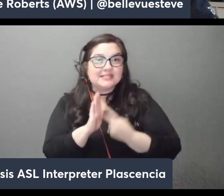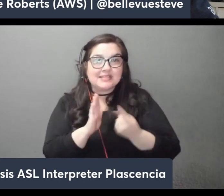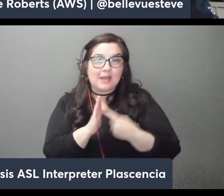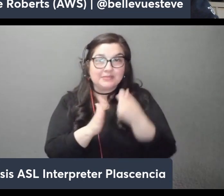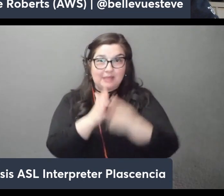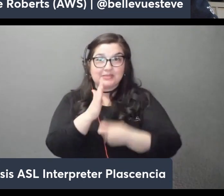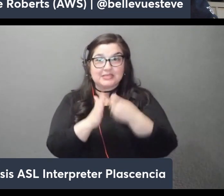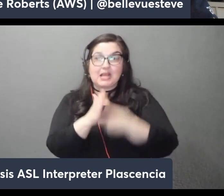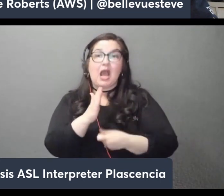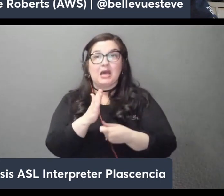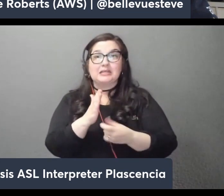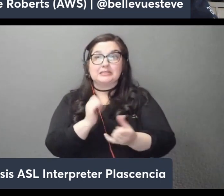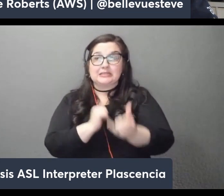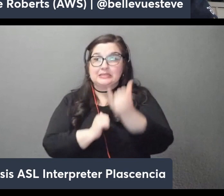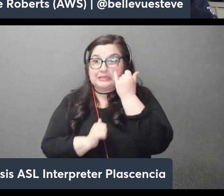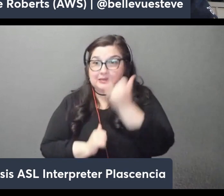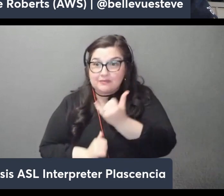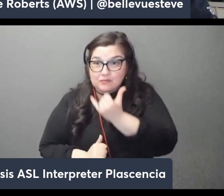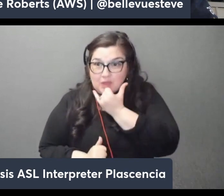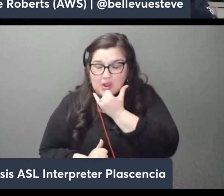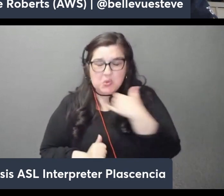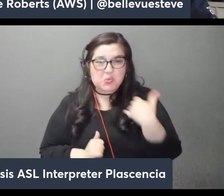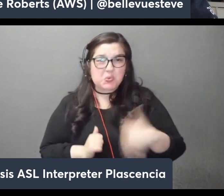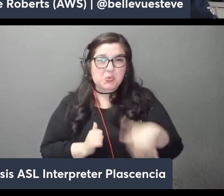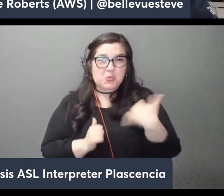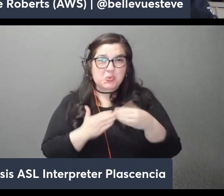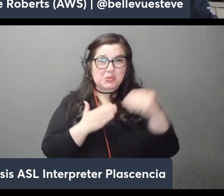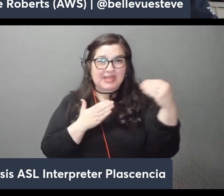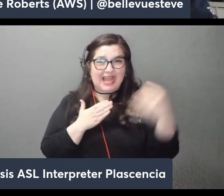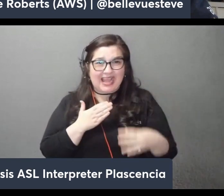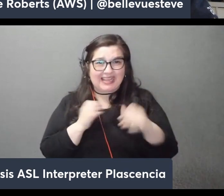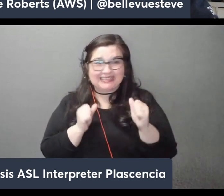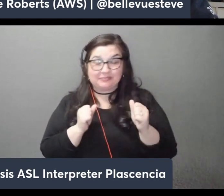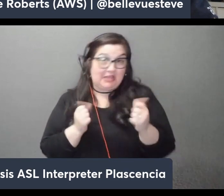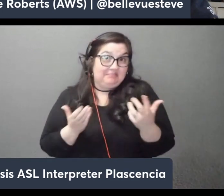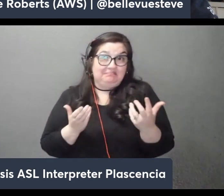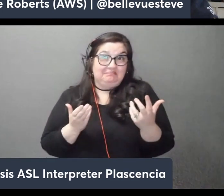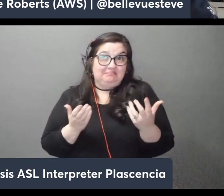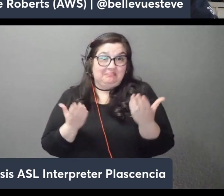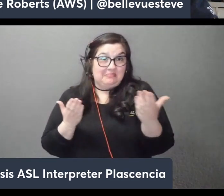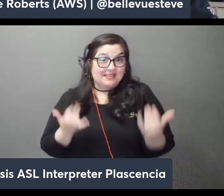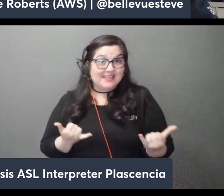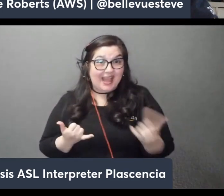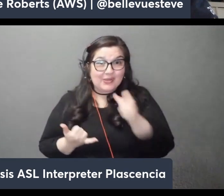can be pretty high, and you just don't have to worry about it. It's already taken care of.